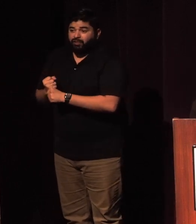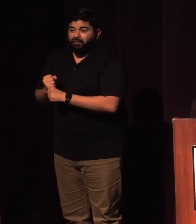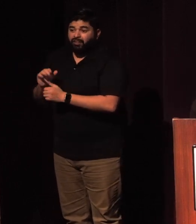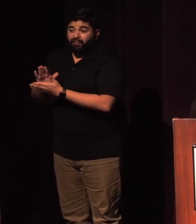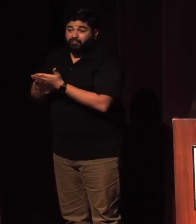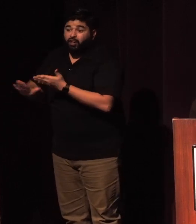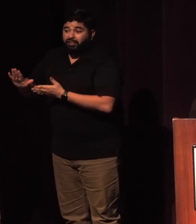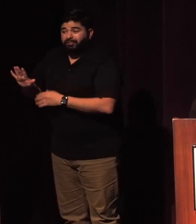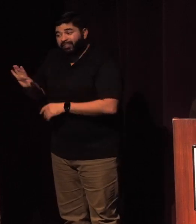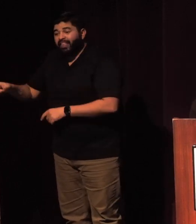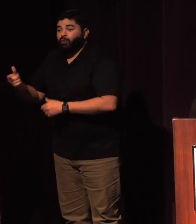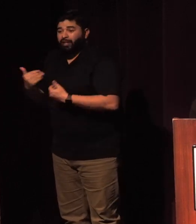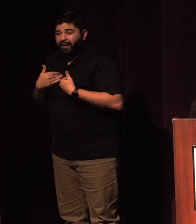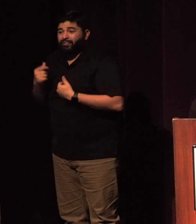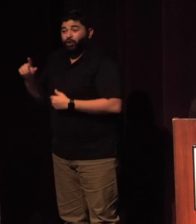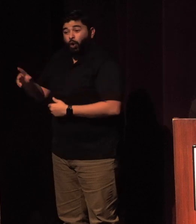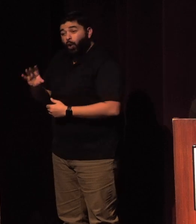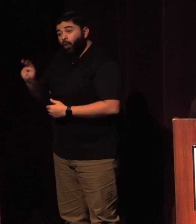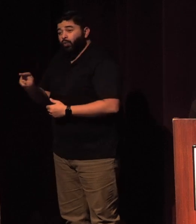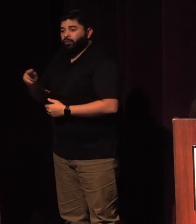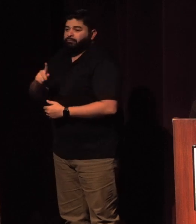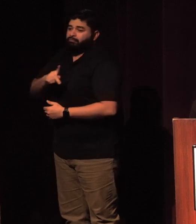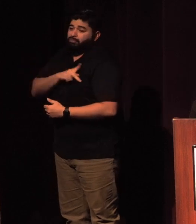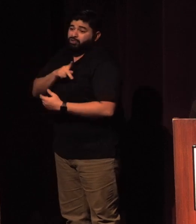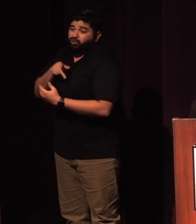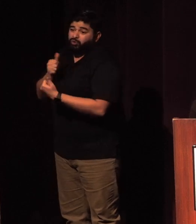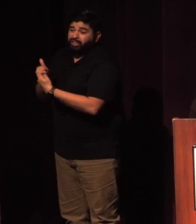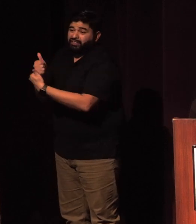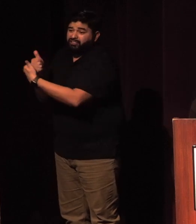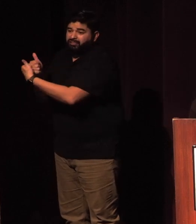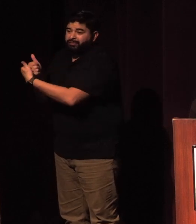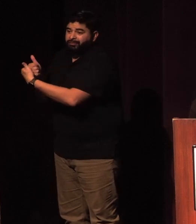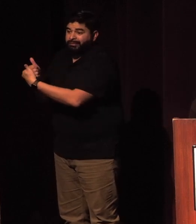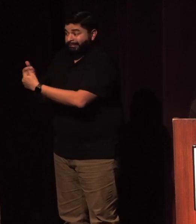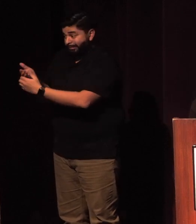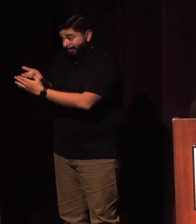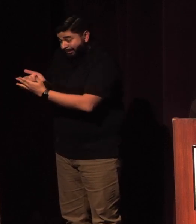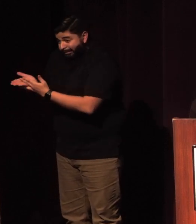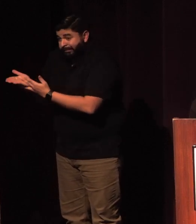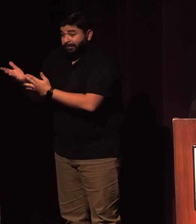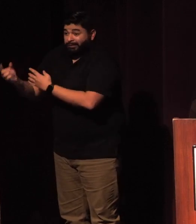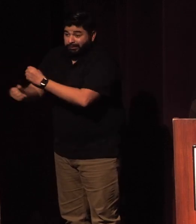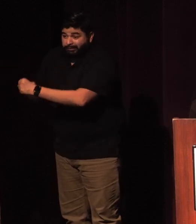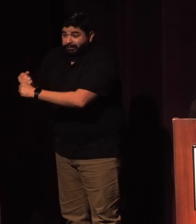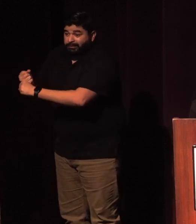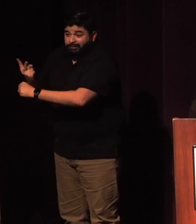For most other students, this is their first year of college. They will go through their own personal challenges on this next